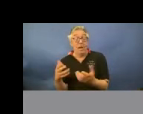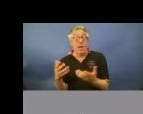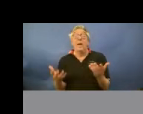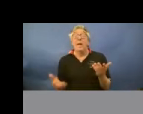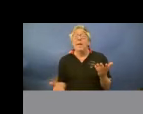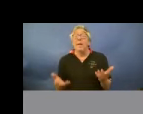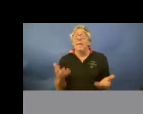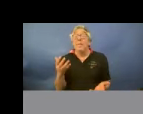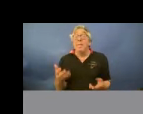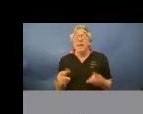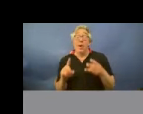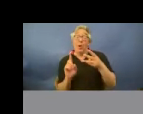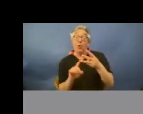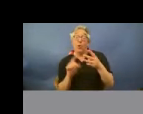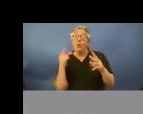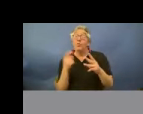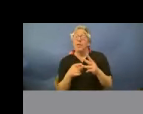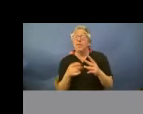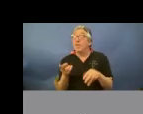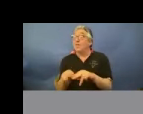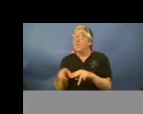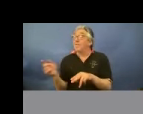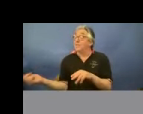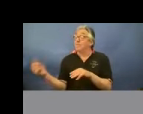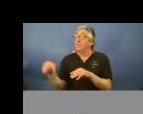Here there are two issues to consider.